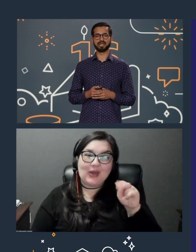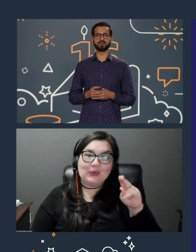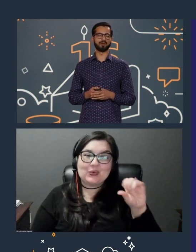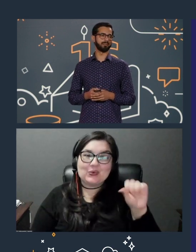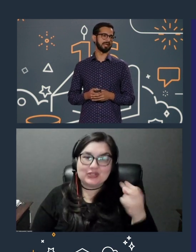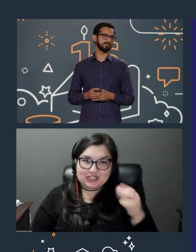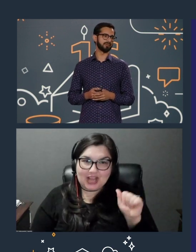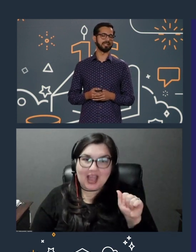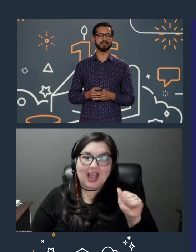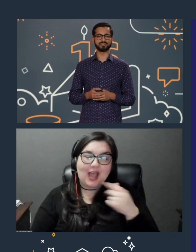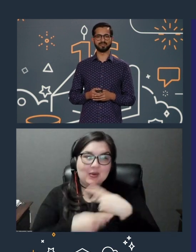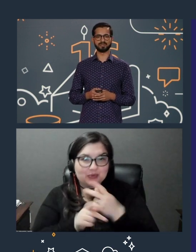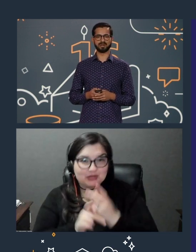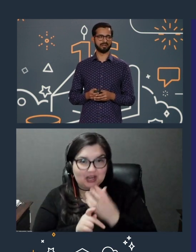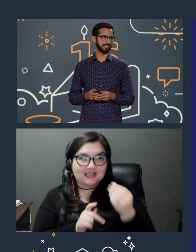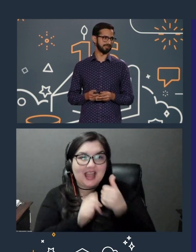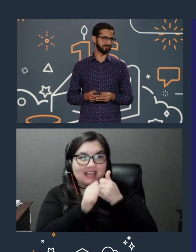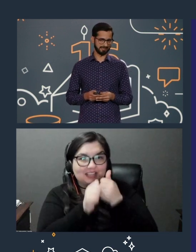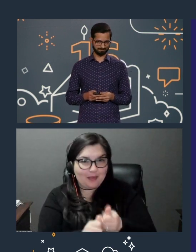and compliance for data stored on S3.